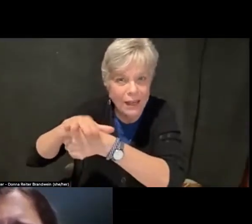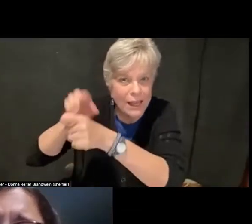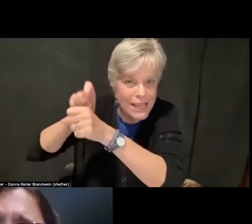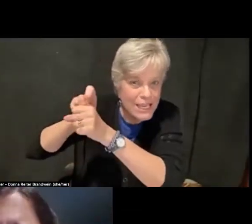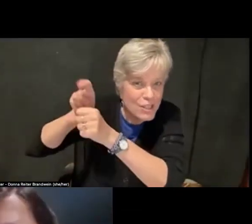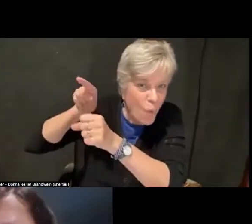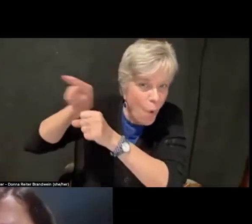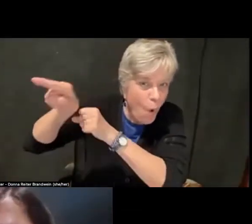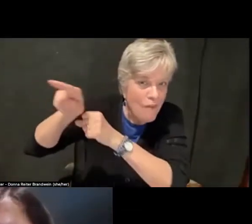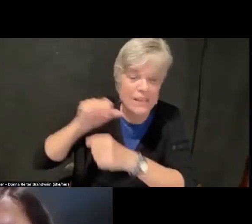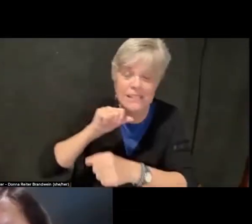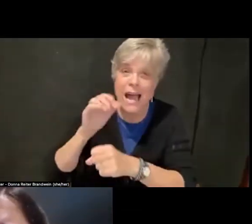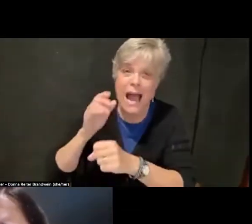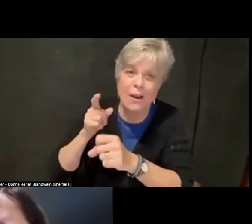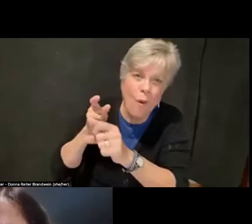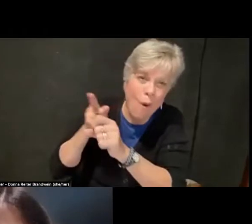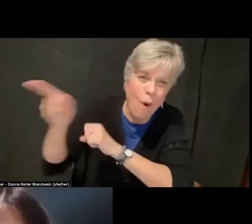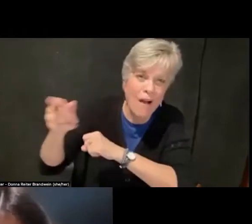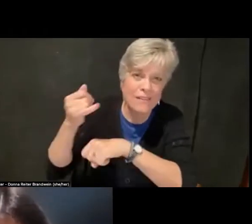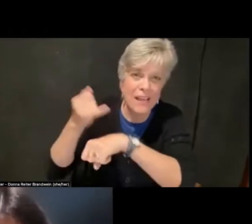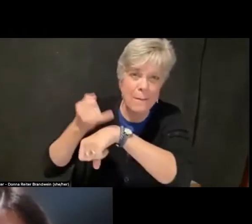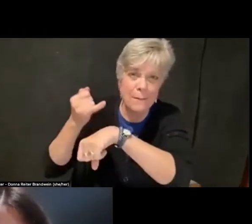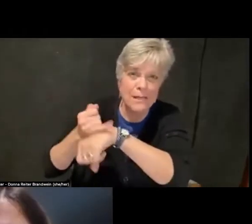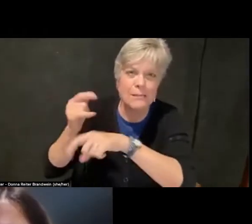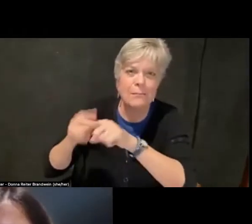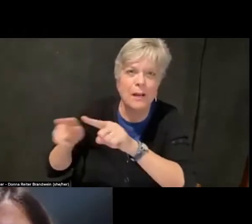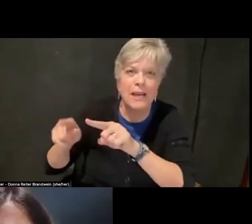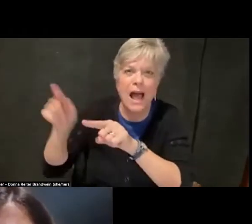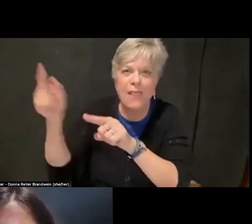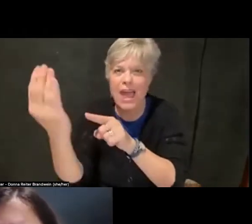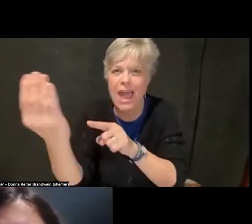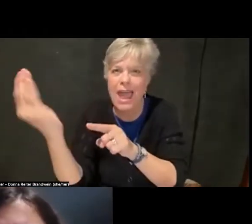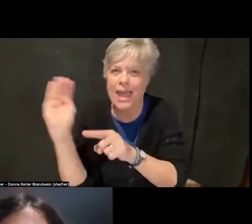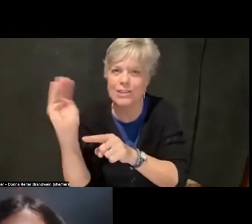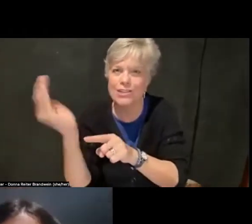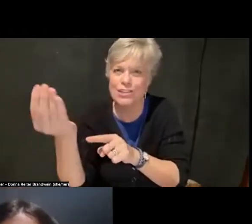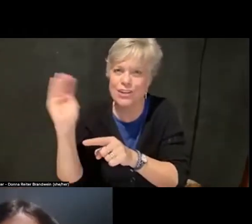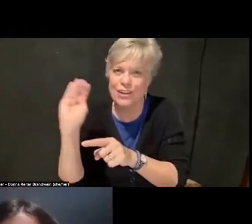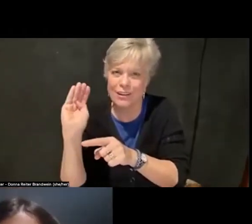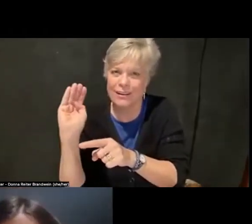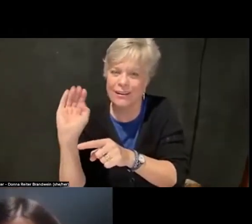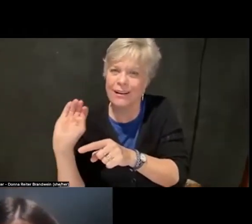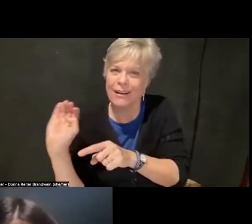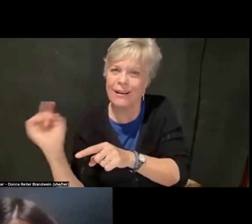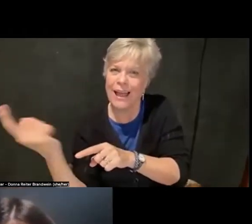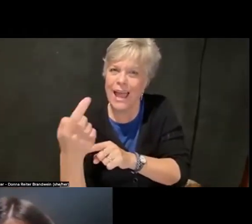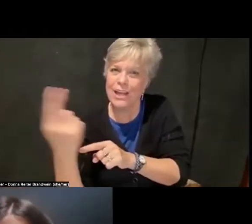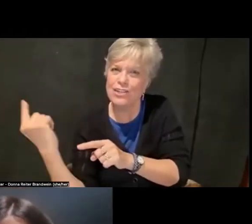it's not off campus, but it's on the outskirts of campus. So some of the folks related to that,